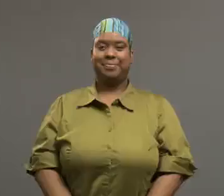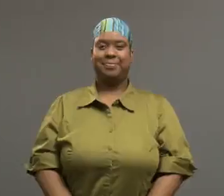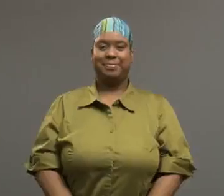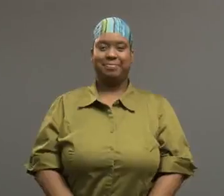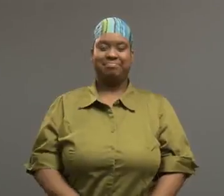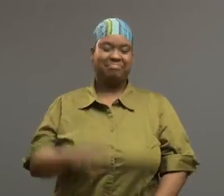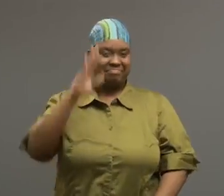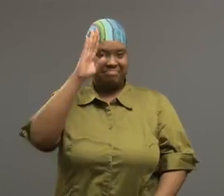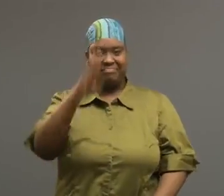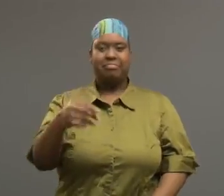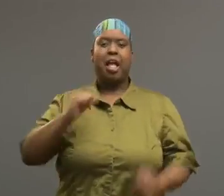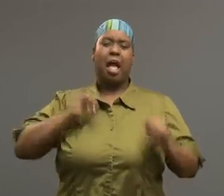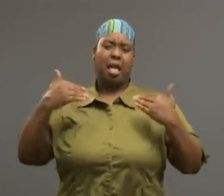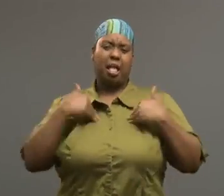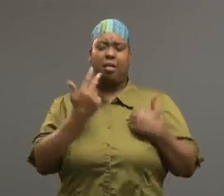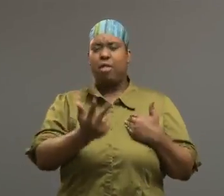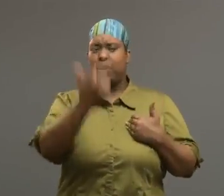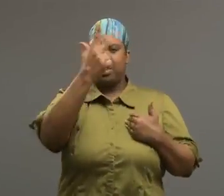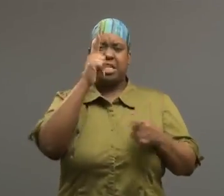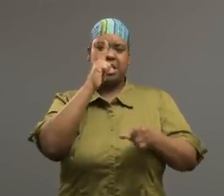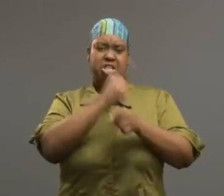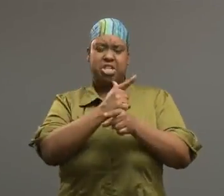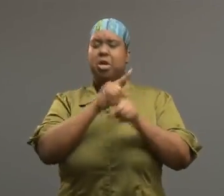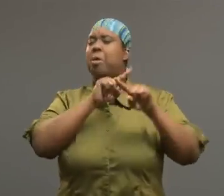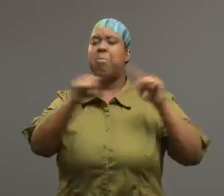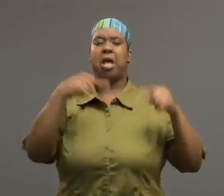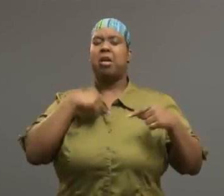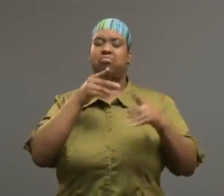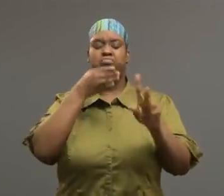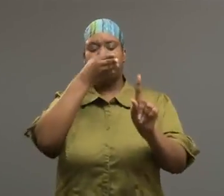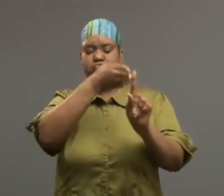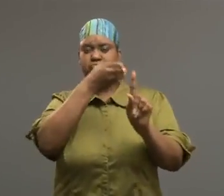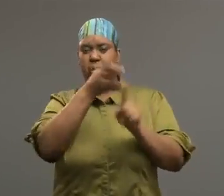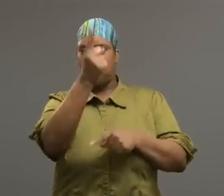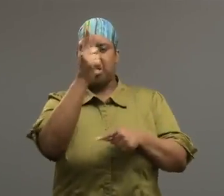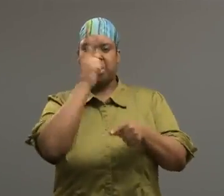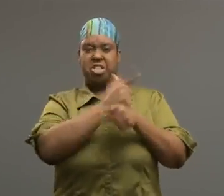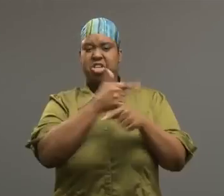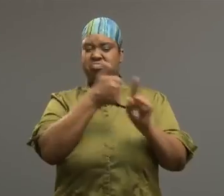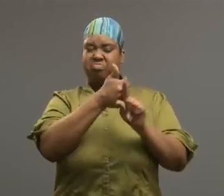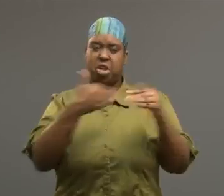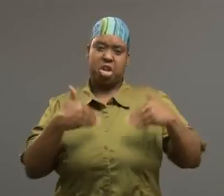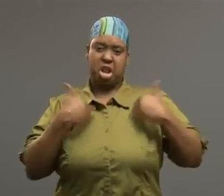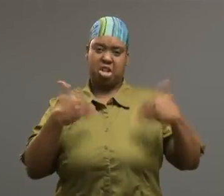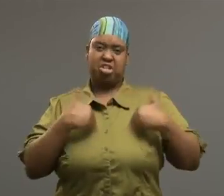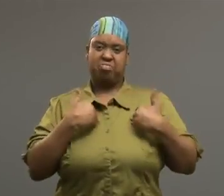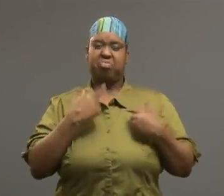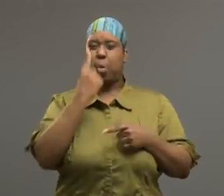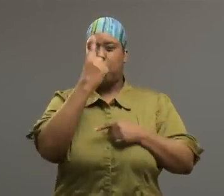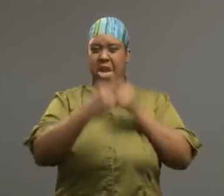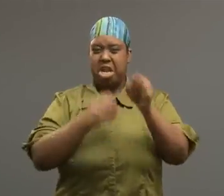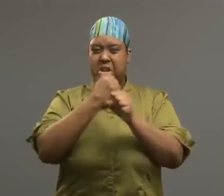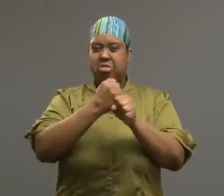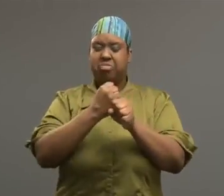I have three sisters, but I'll talk about the youngest one. We're a year apart.